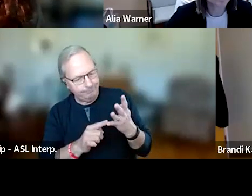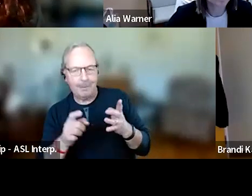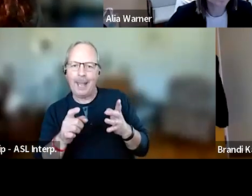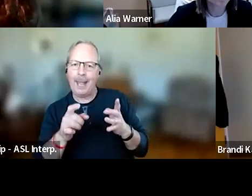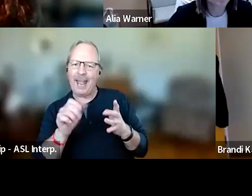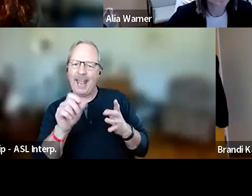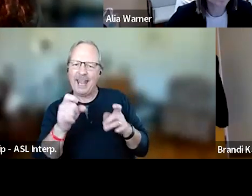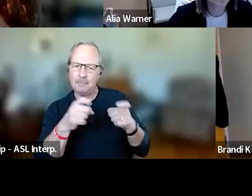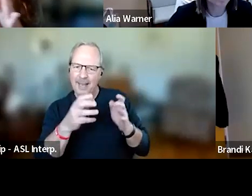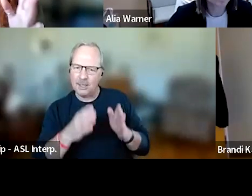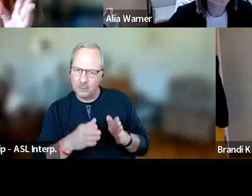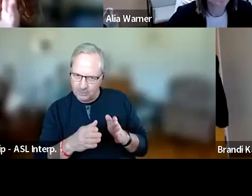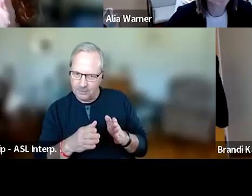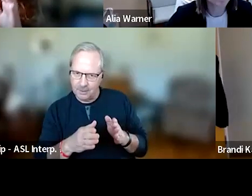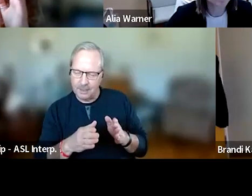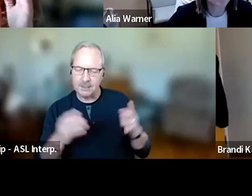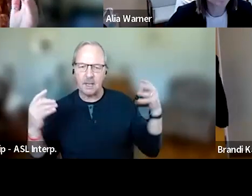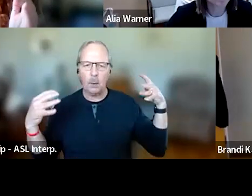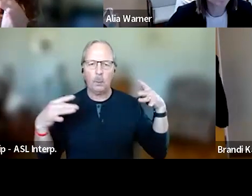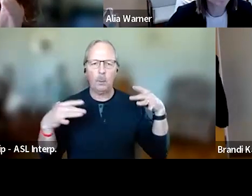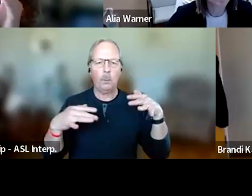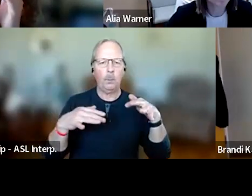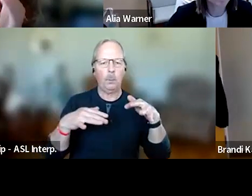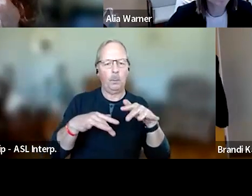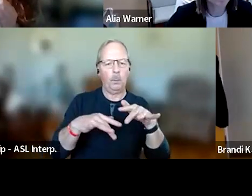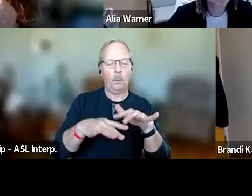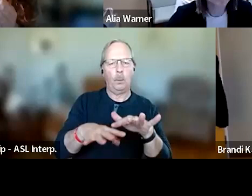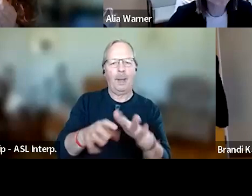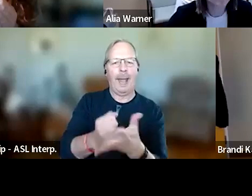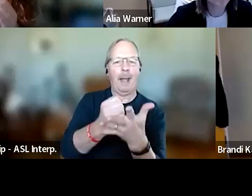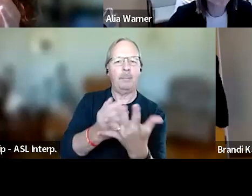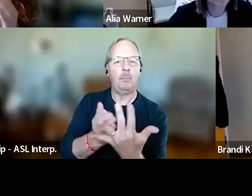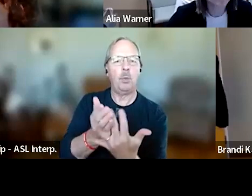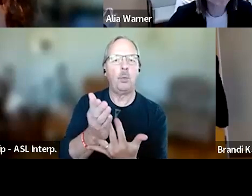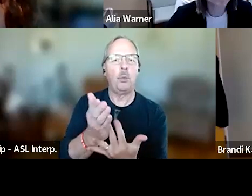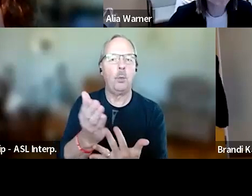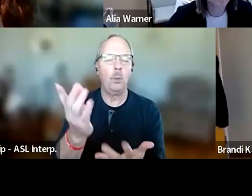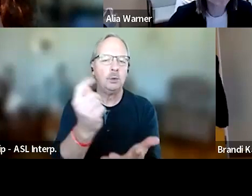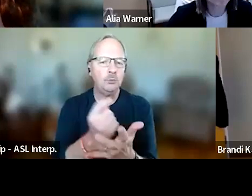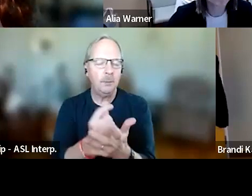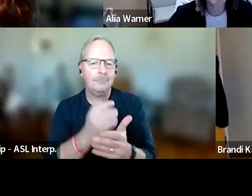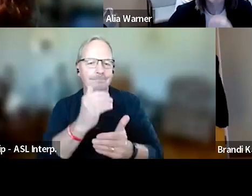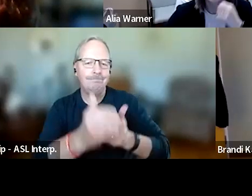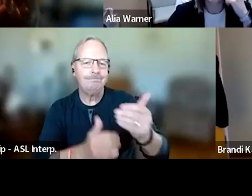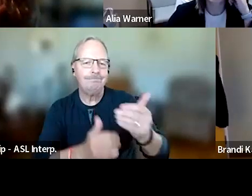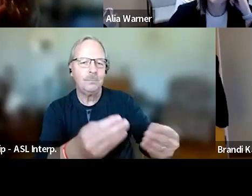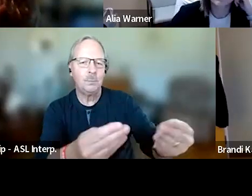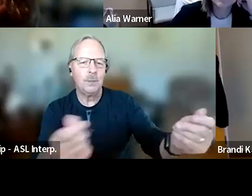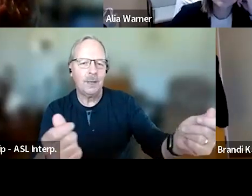And it's just such a fluid way of getting people through treatment and on a road to recovery. I really wish that was available to me